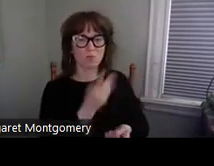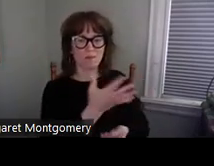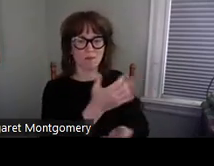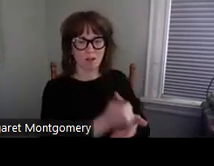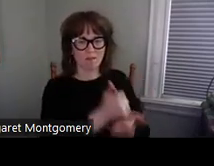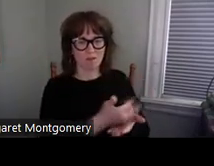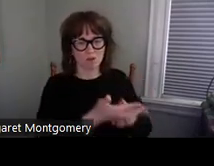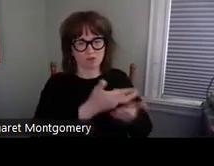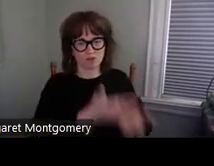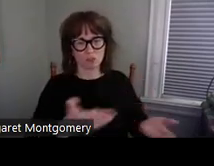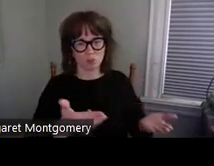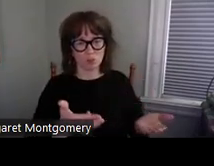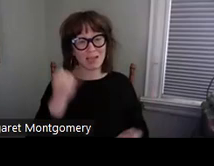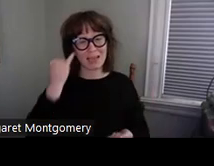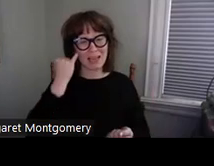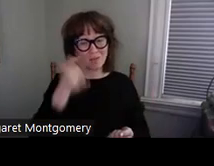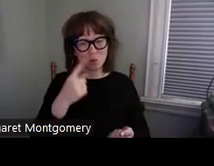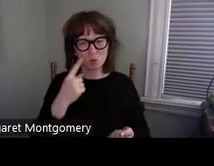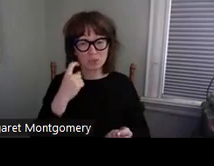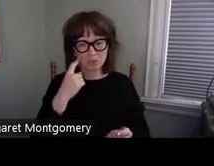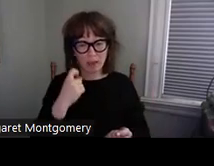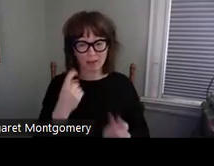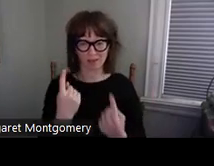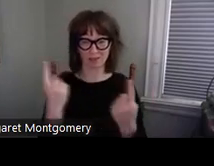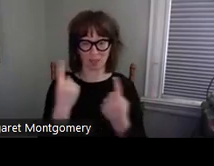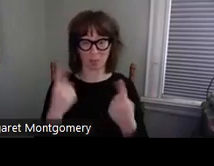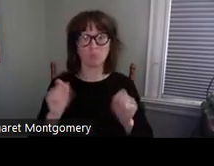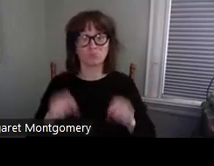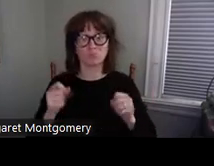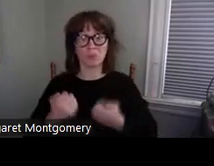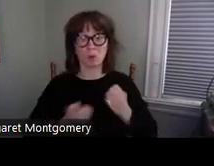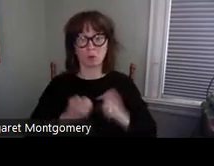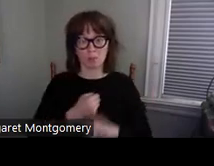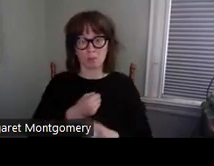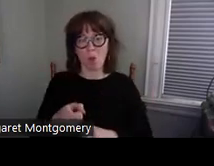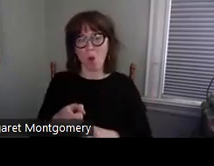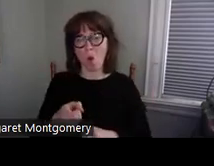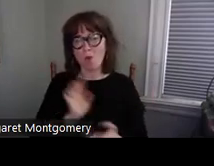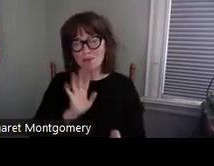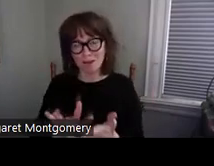12:45:10 Let them know you're thinking, of them and that you're ready to listen whenever